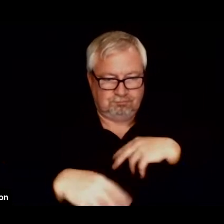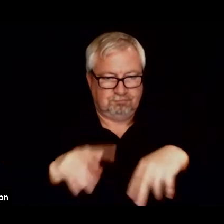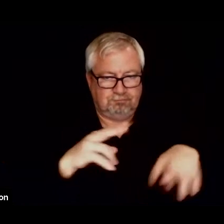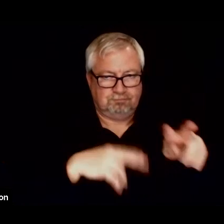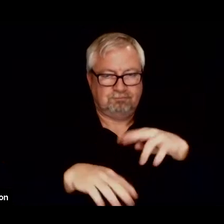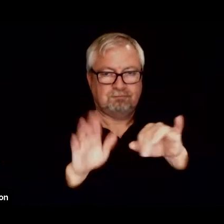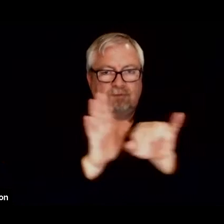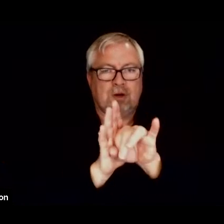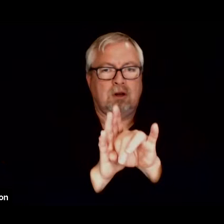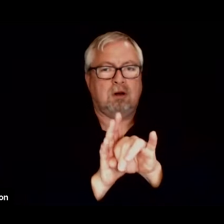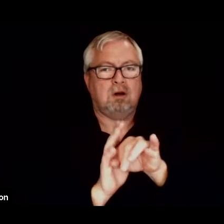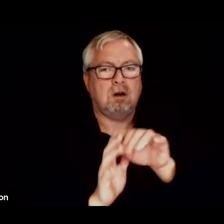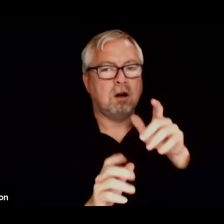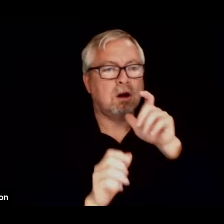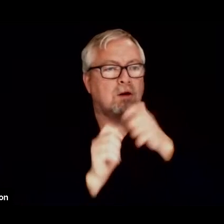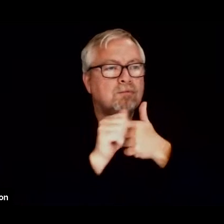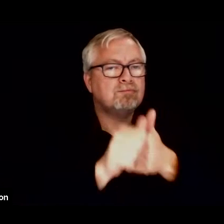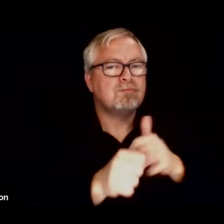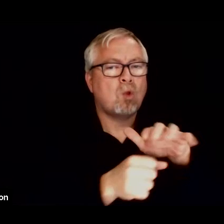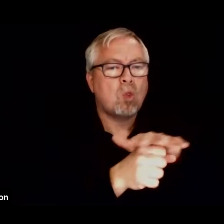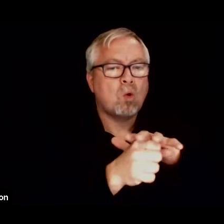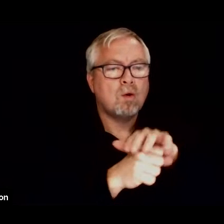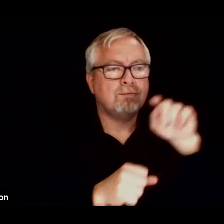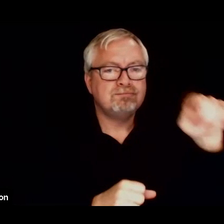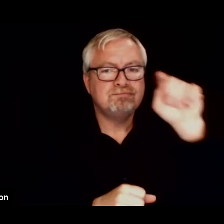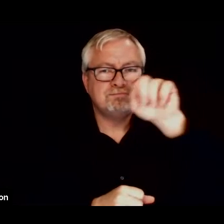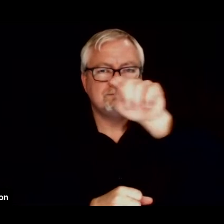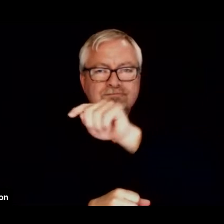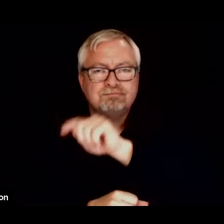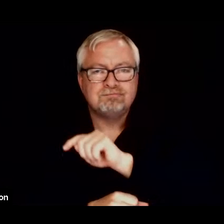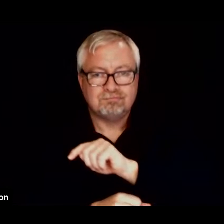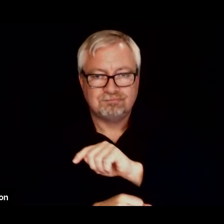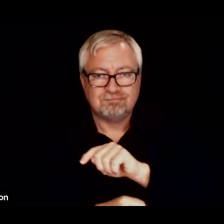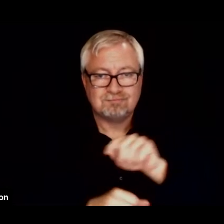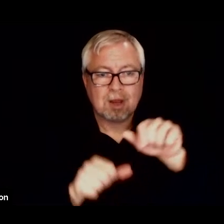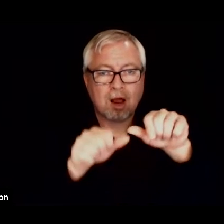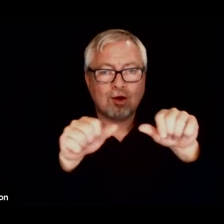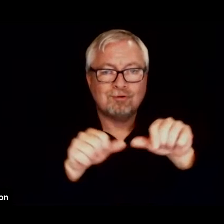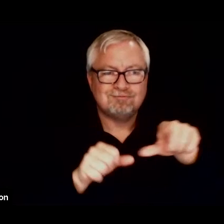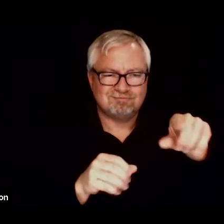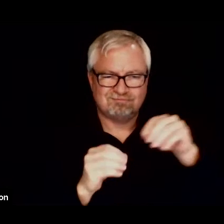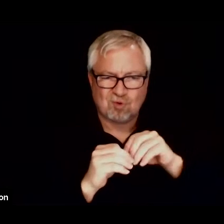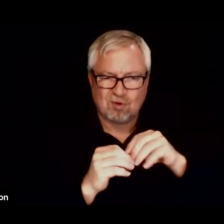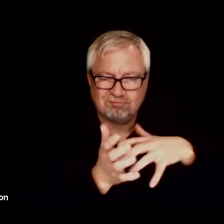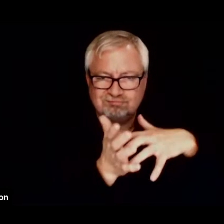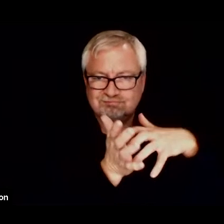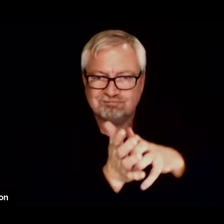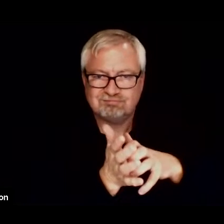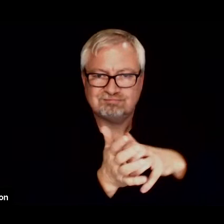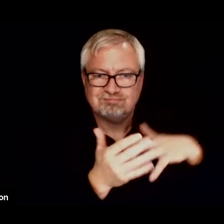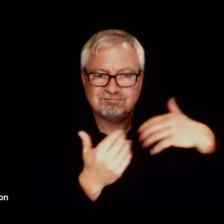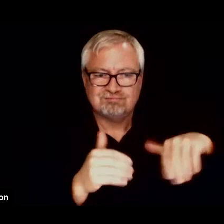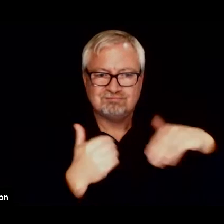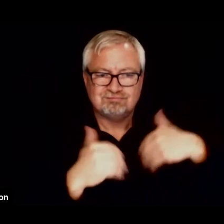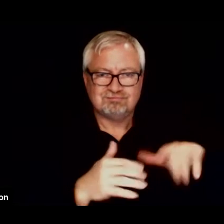are considered to be more vulnerable and so it looks at um you know income and